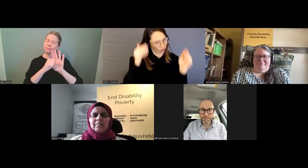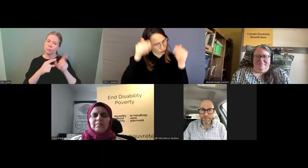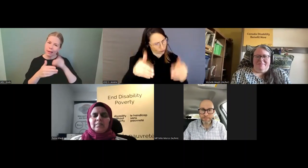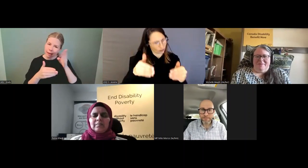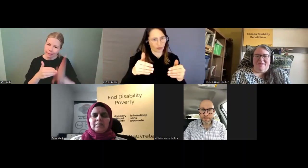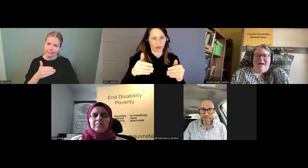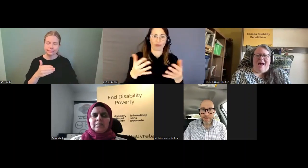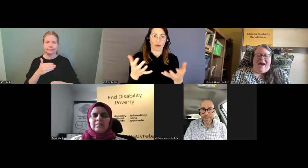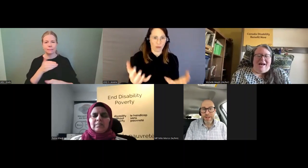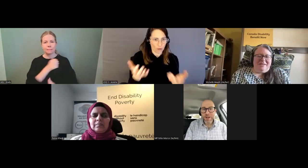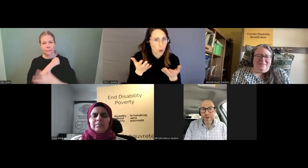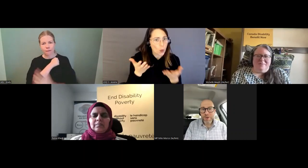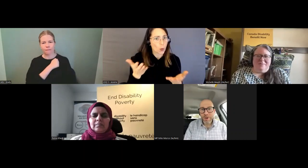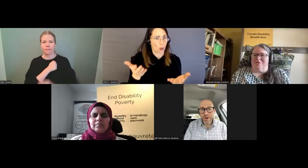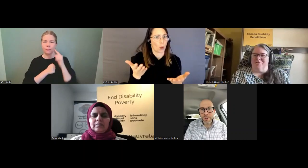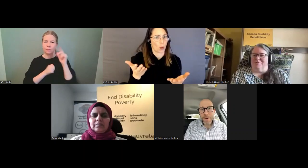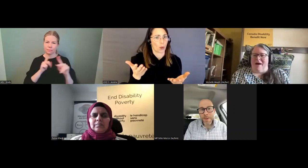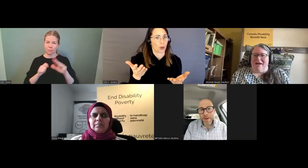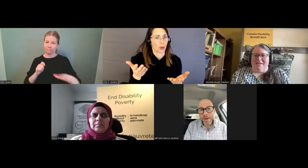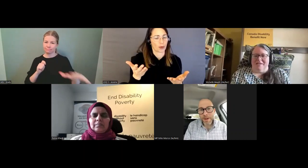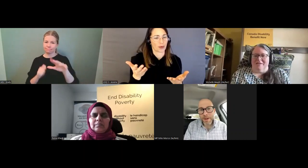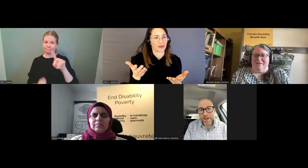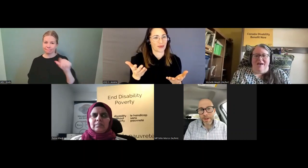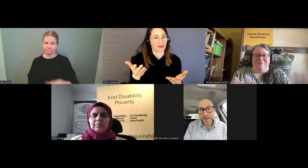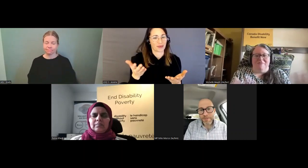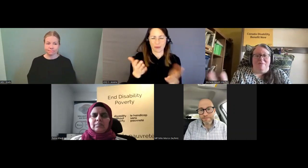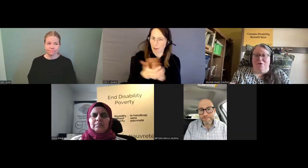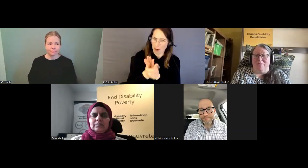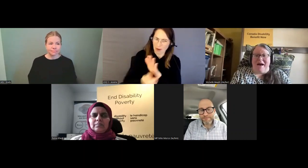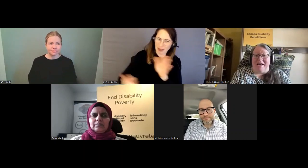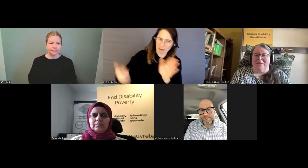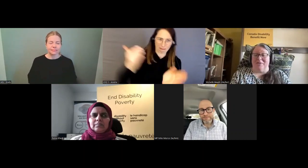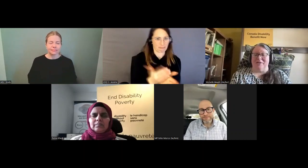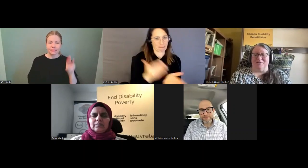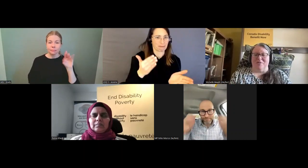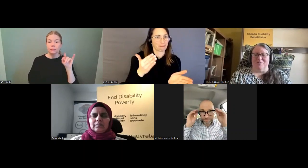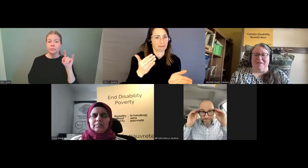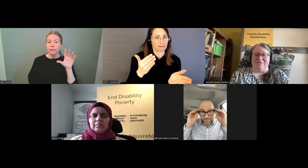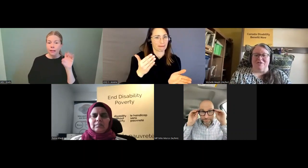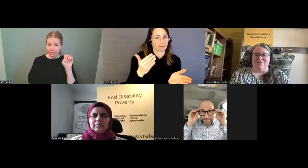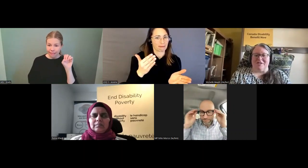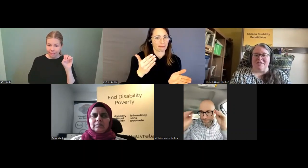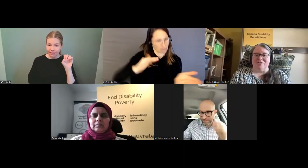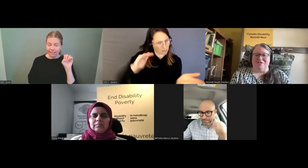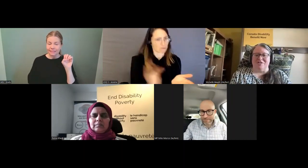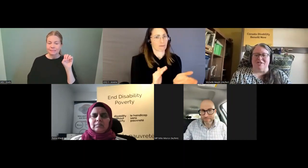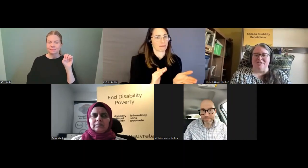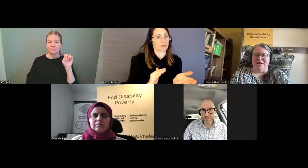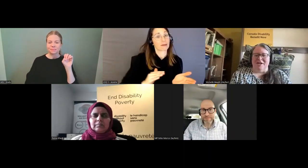Michelle: JUST REMINDING YOU, MIKE, THAT WE'VE BEEN GIVEN STRICT INSTRUCTIONS THAT